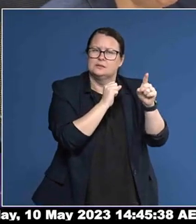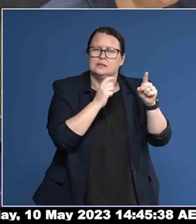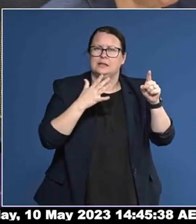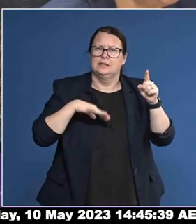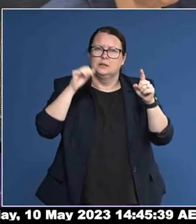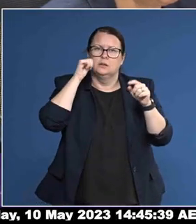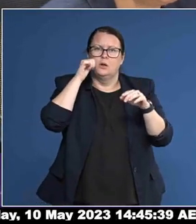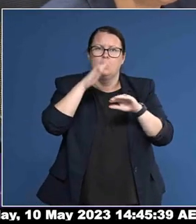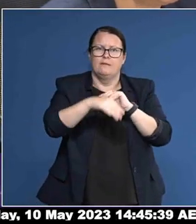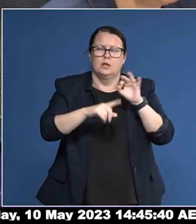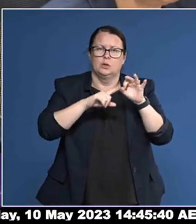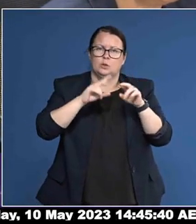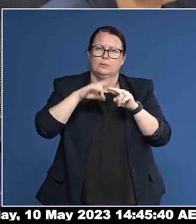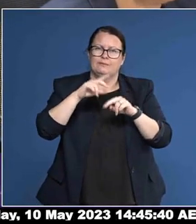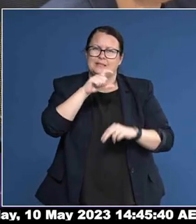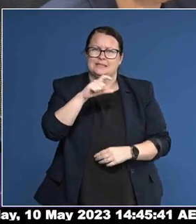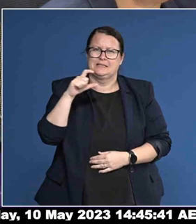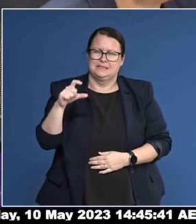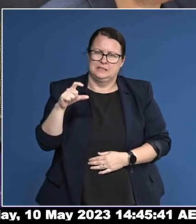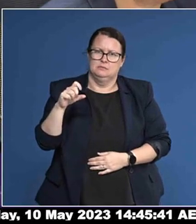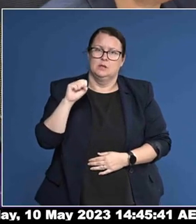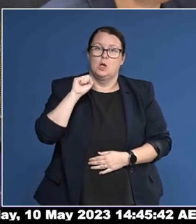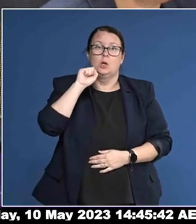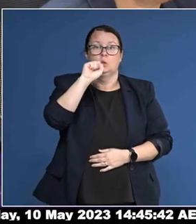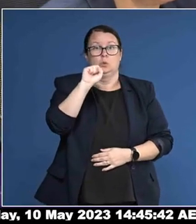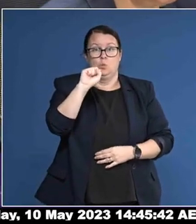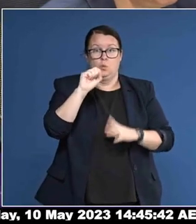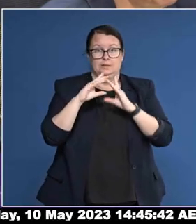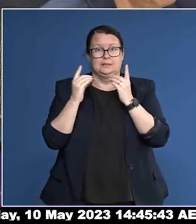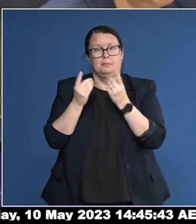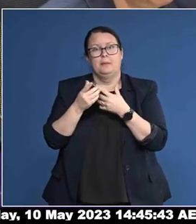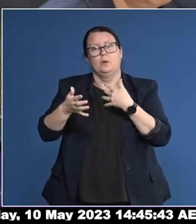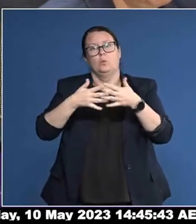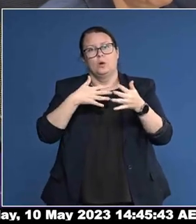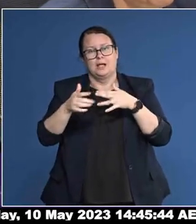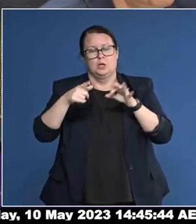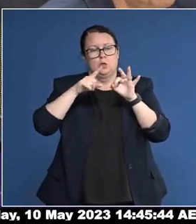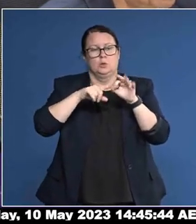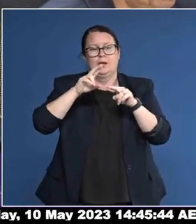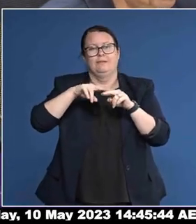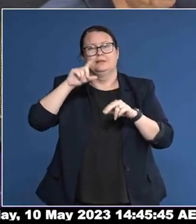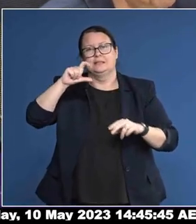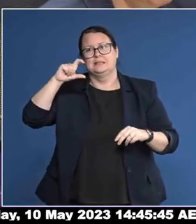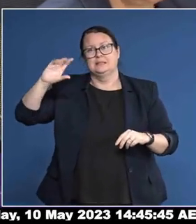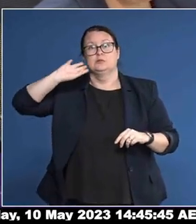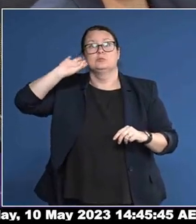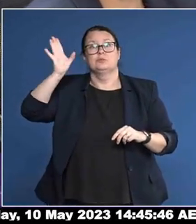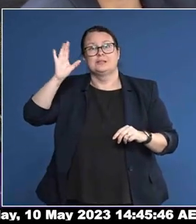findings, your department arranged for the QFCC to present its findings to two meetings,